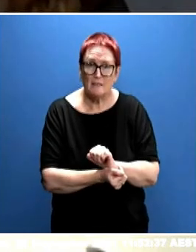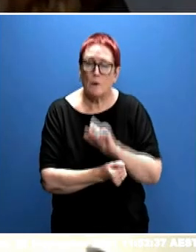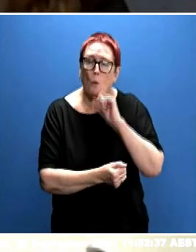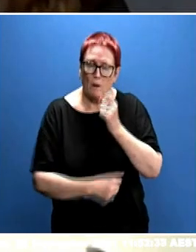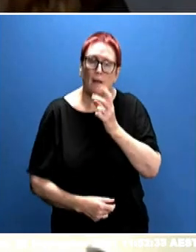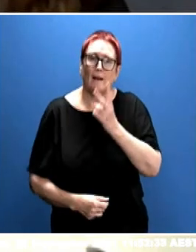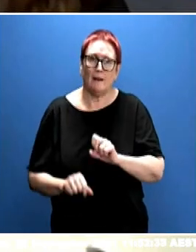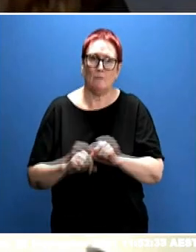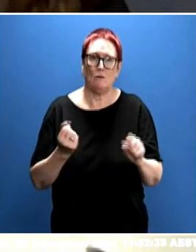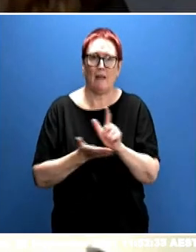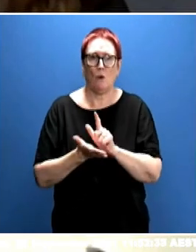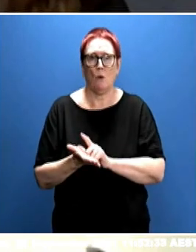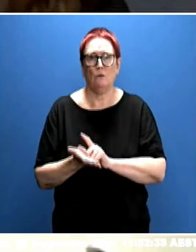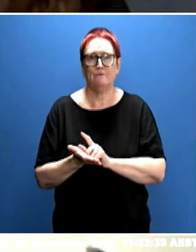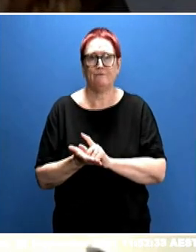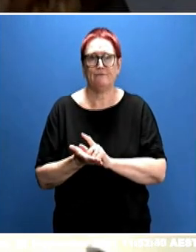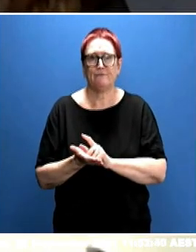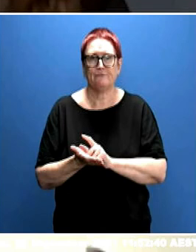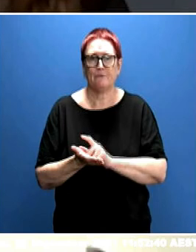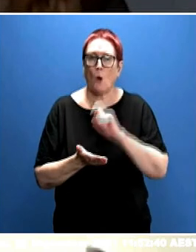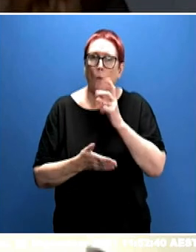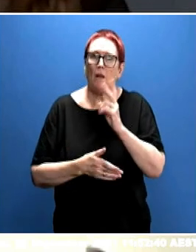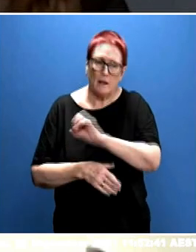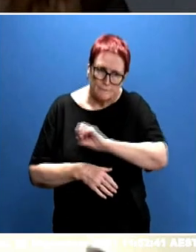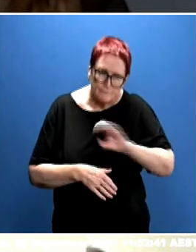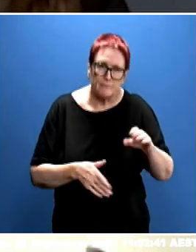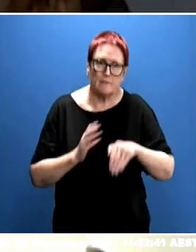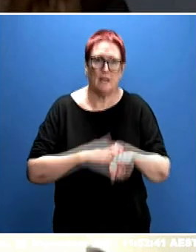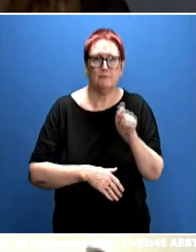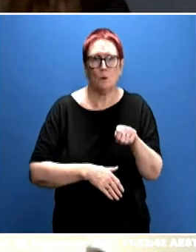and further immersing in the criminal justice system.